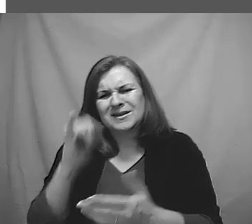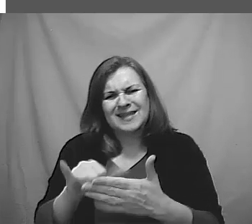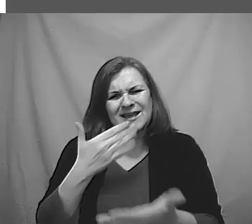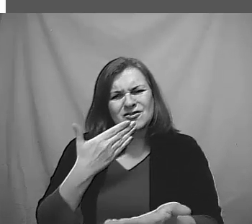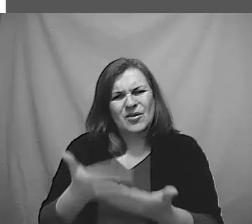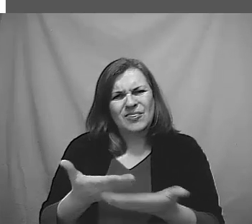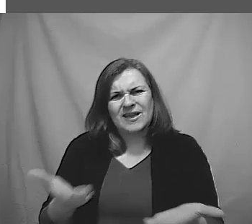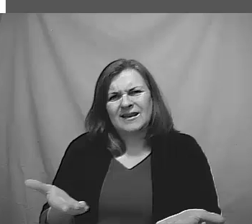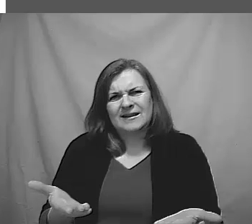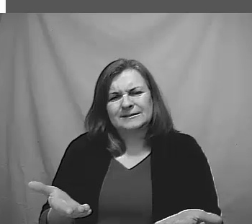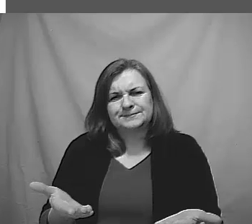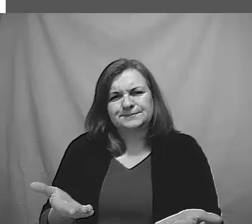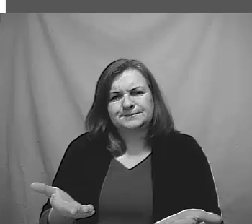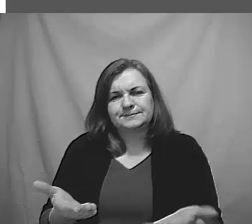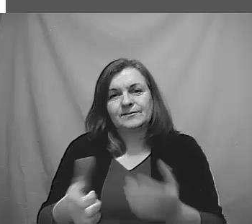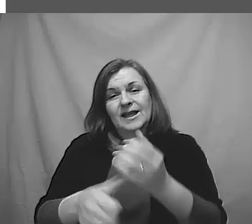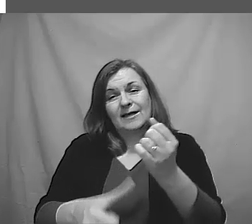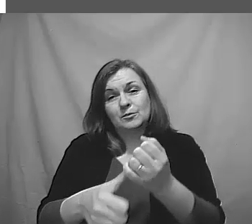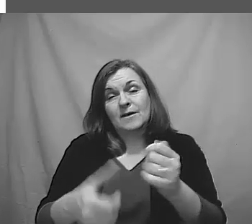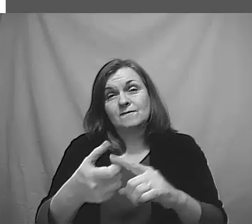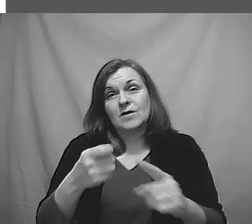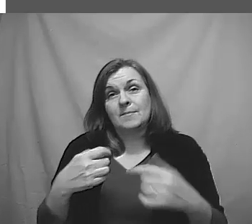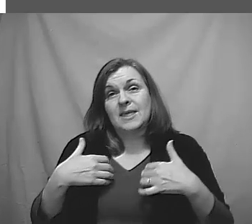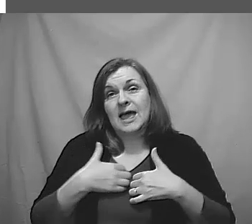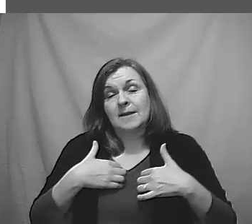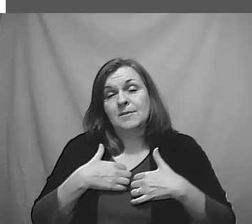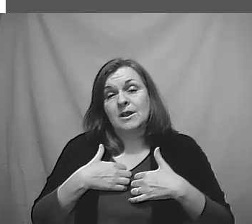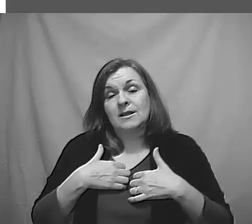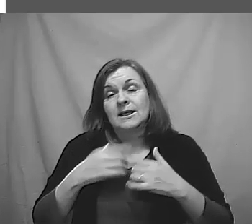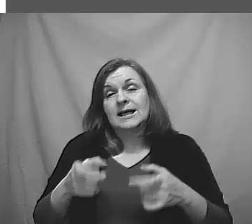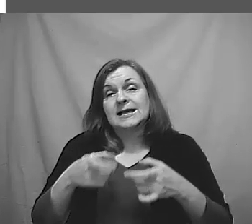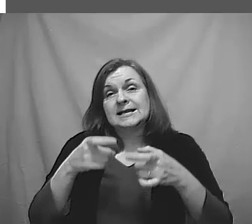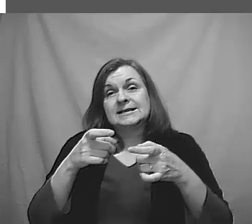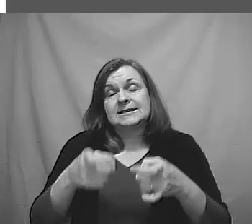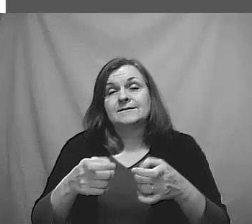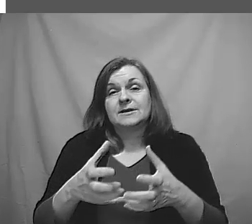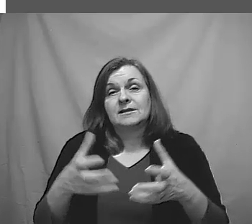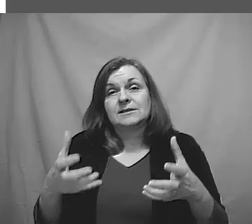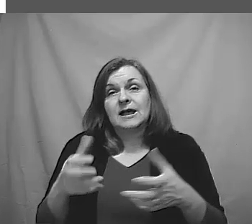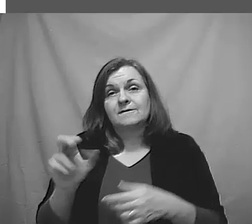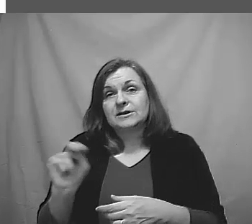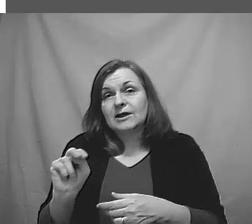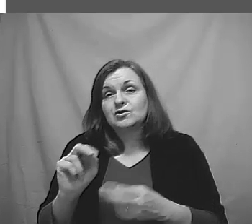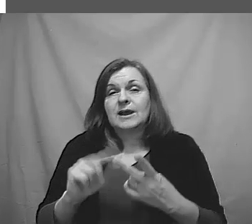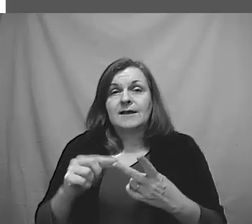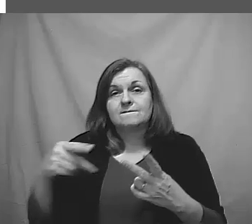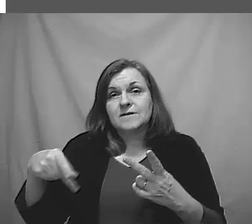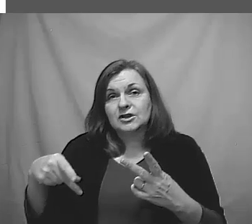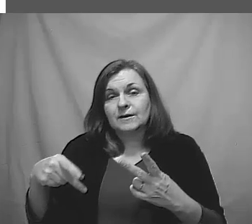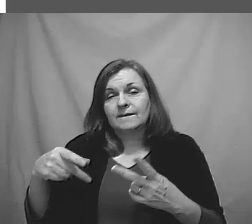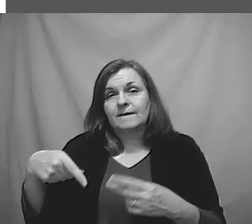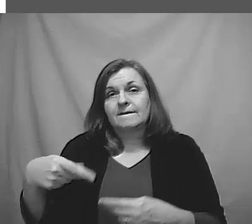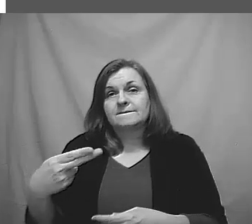the excrement from the animal actually provide a very high level of nitrogen and